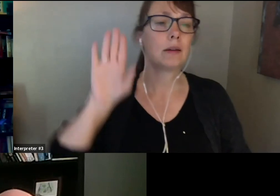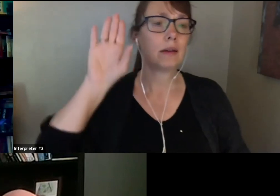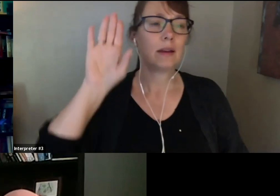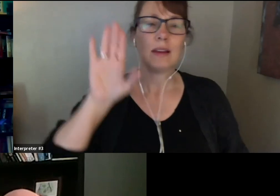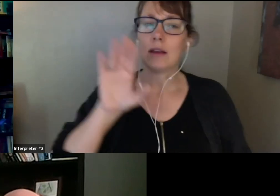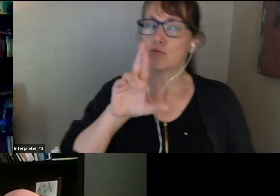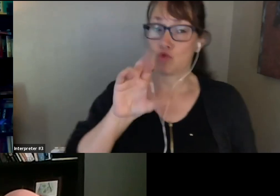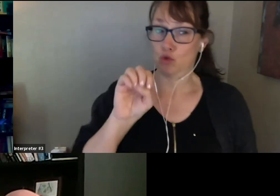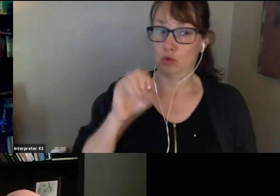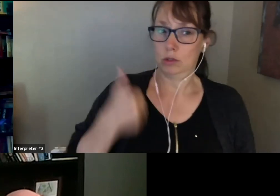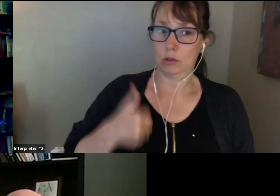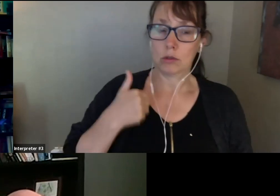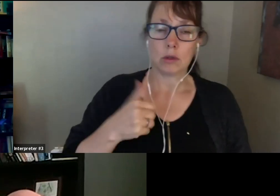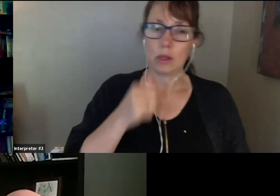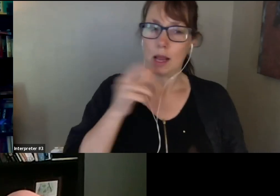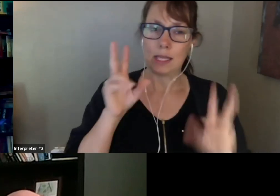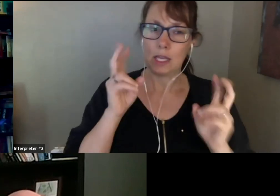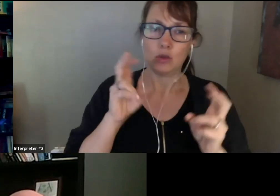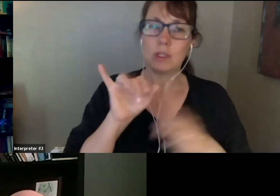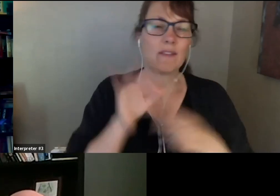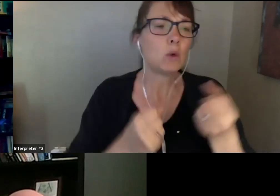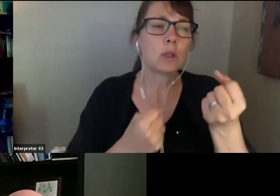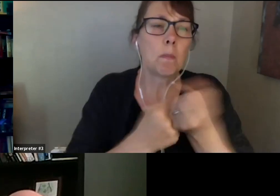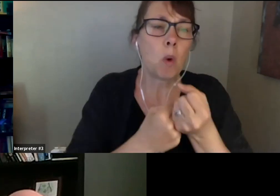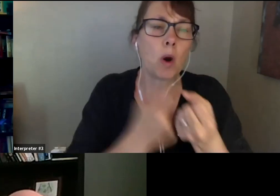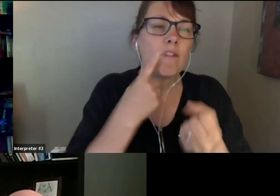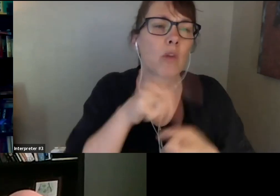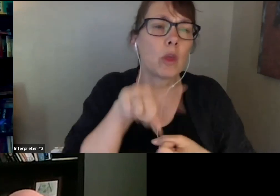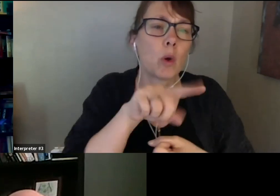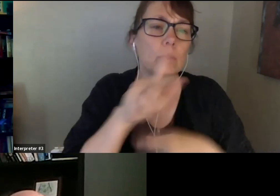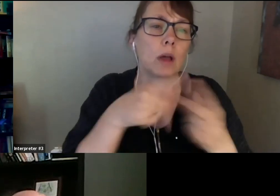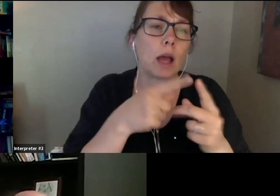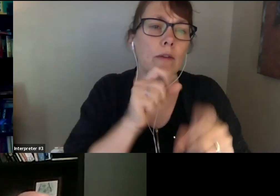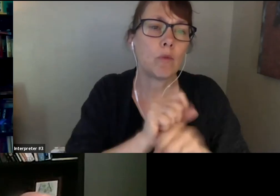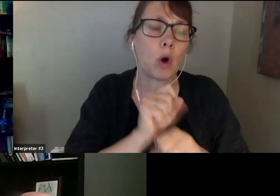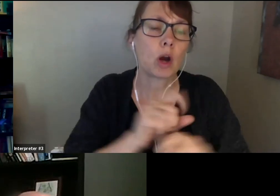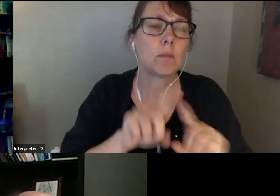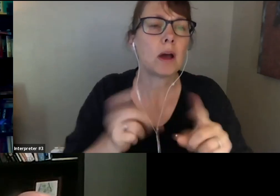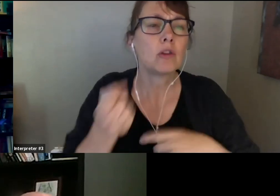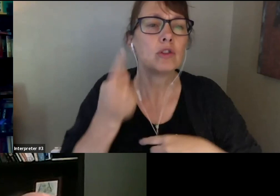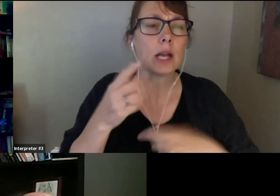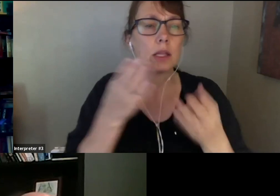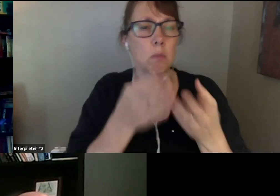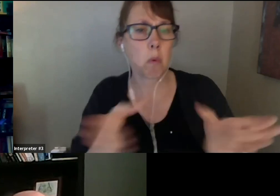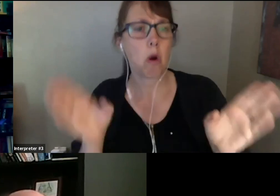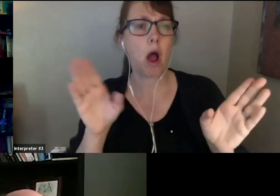support any work in that; it’s more understanding this broader picture that’s been pushed